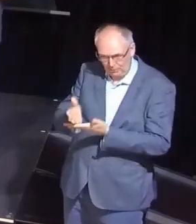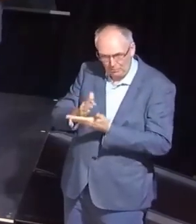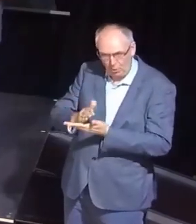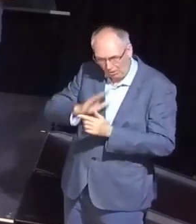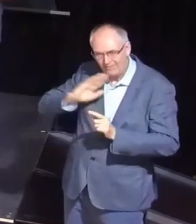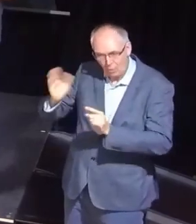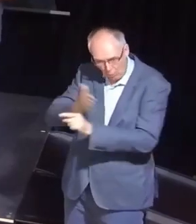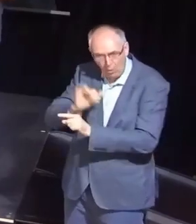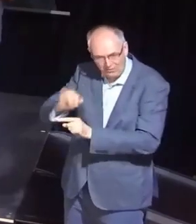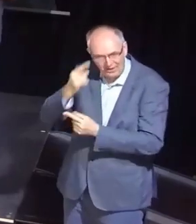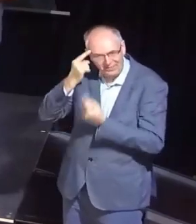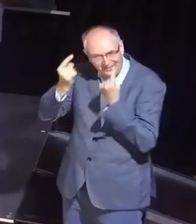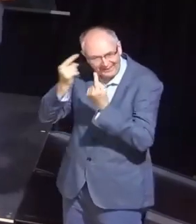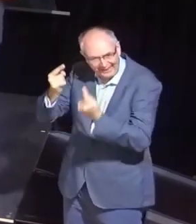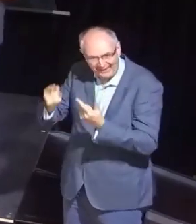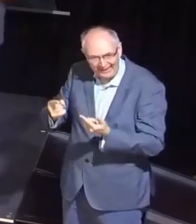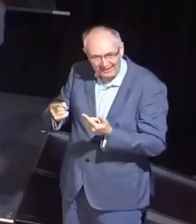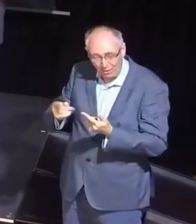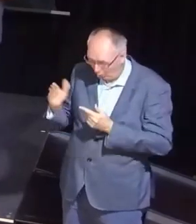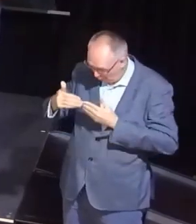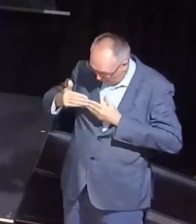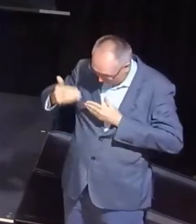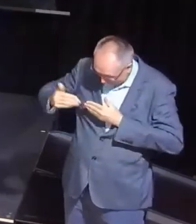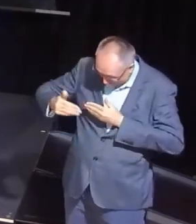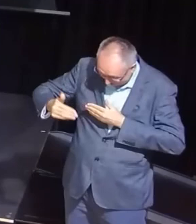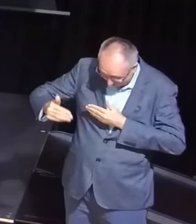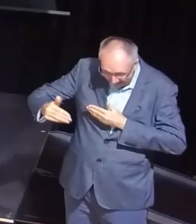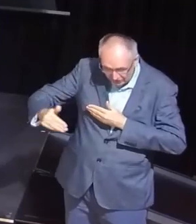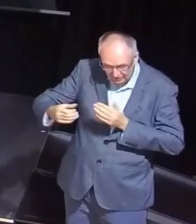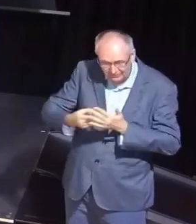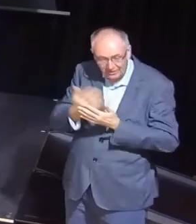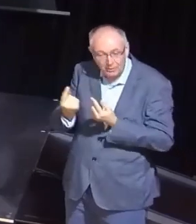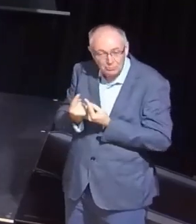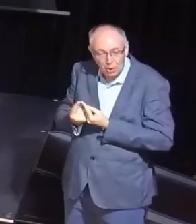and infused in all stages of product development, from end to end.